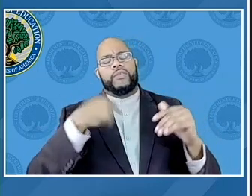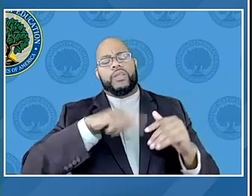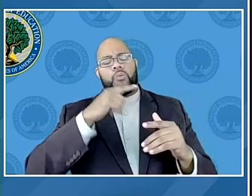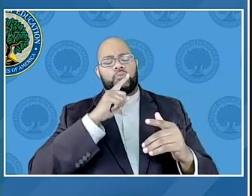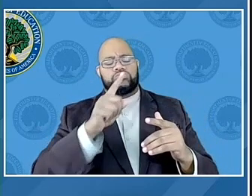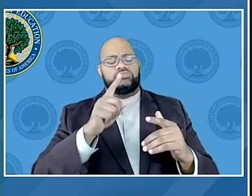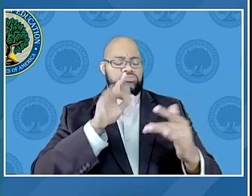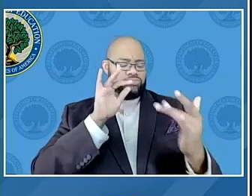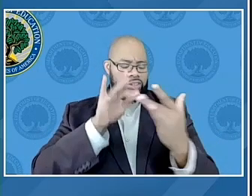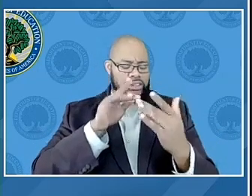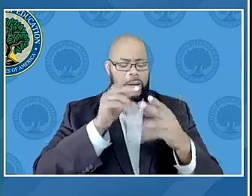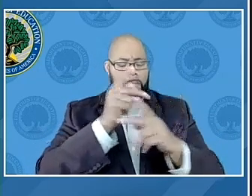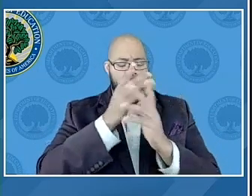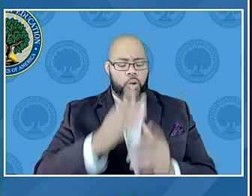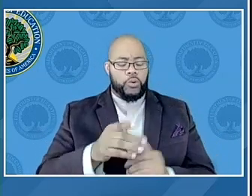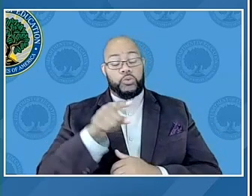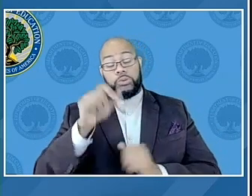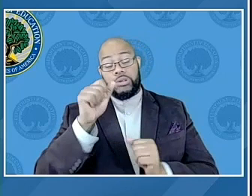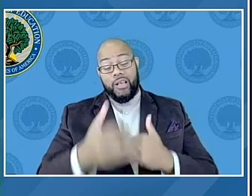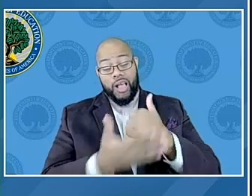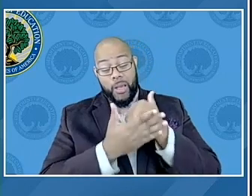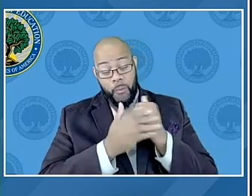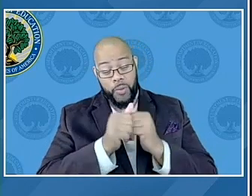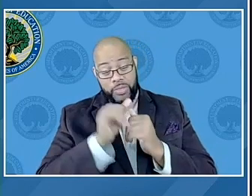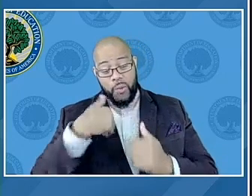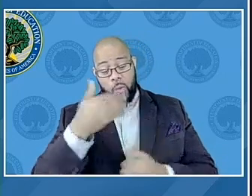So where you can help us with that, we welcome your suggestions.